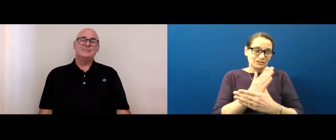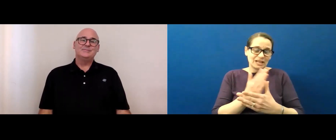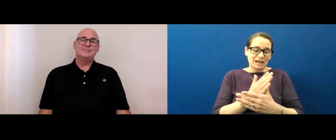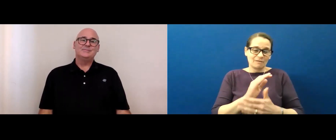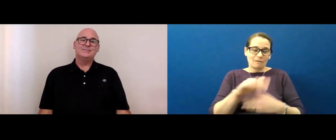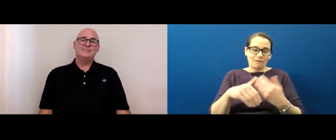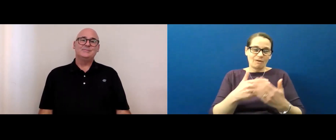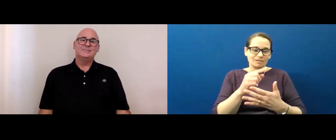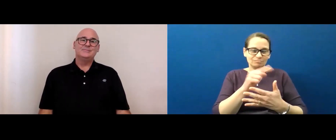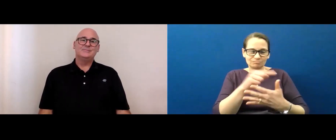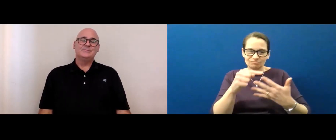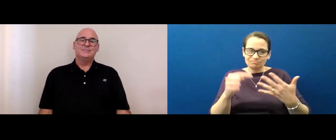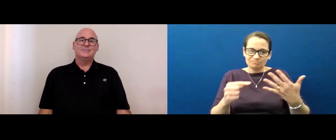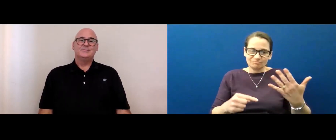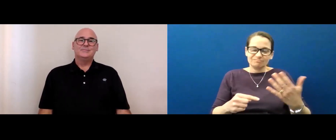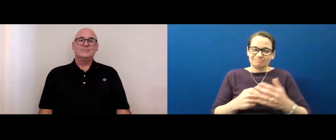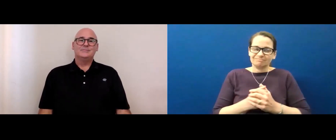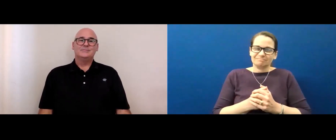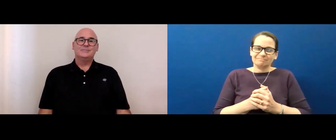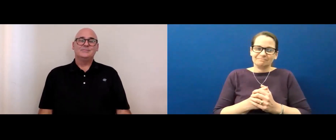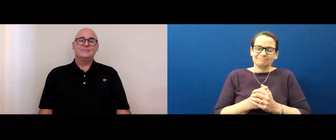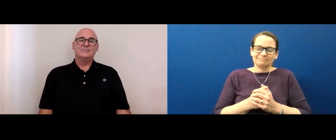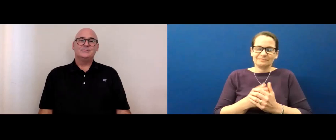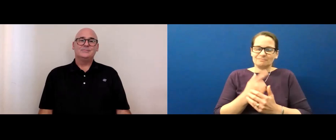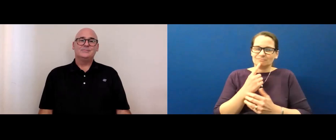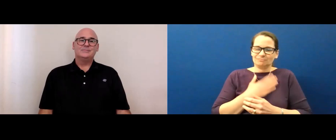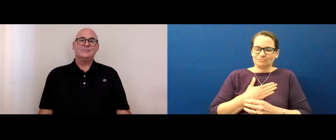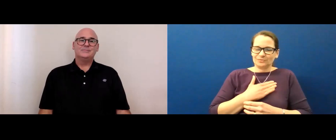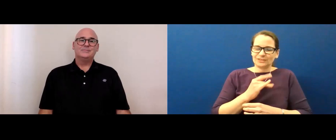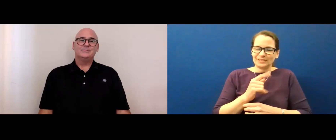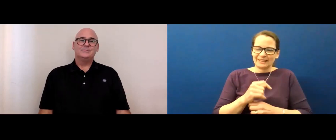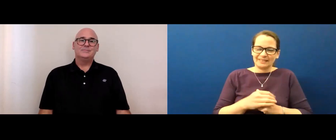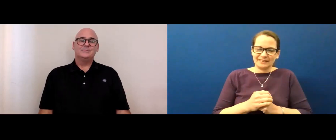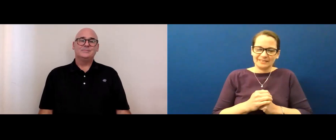thank you for sharing all of those points Bruce really appreciate it